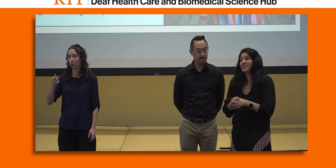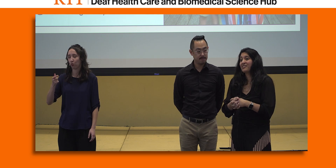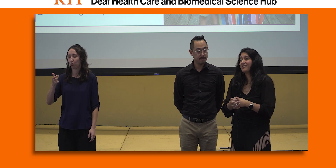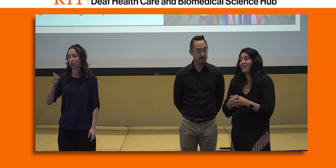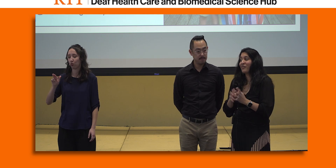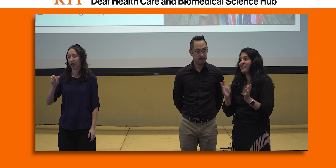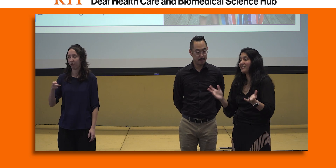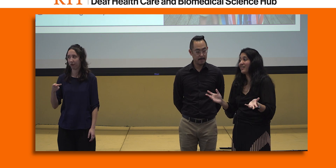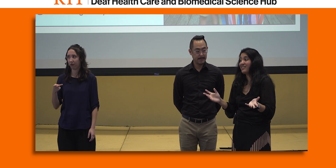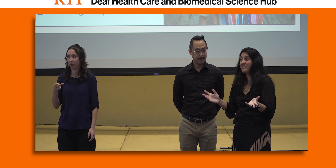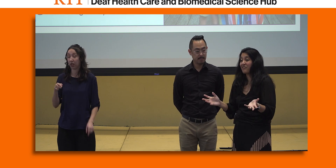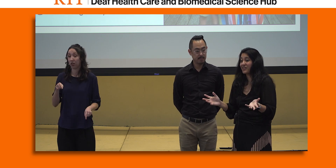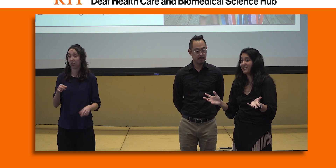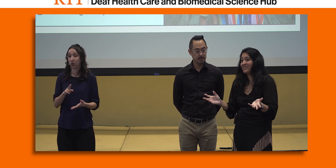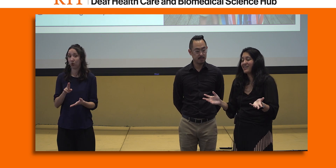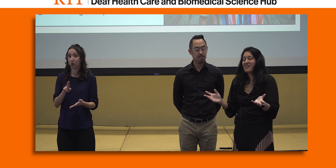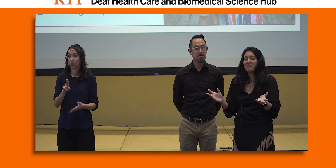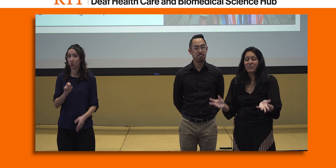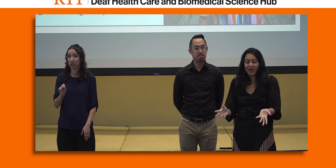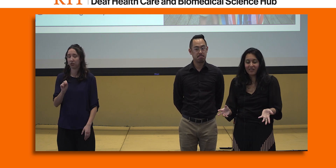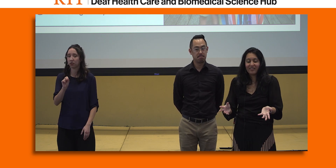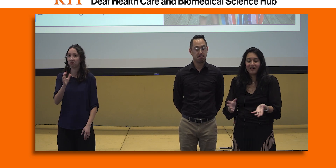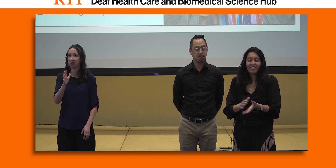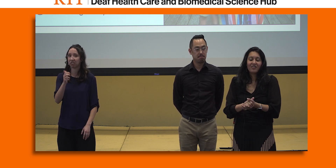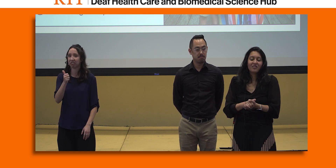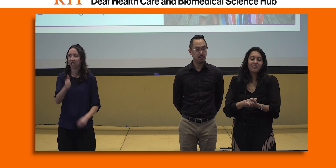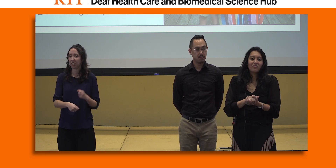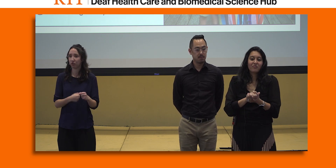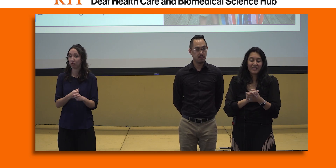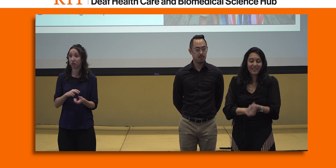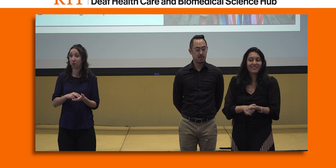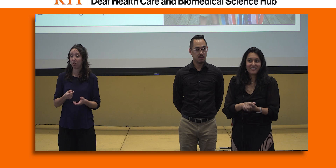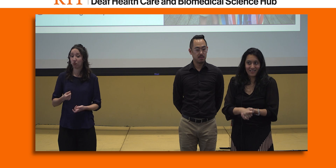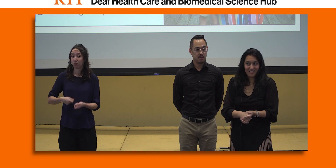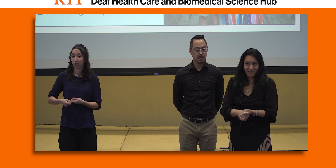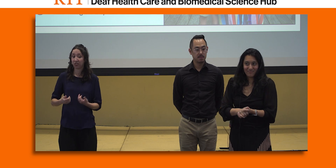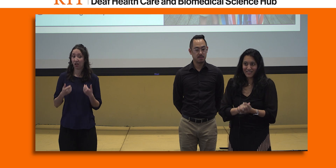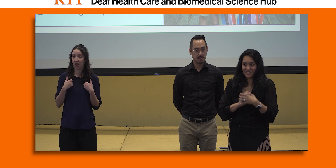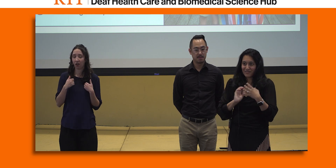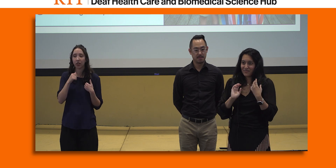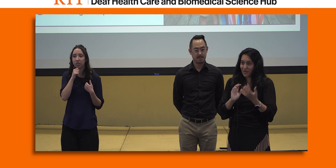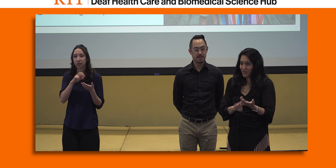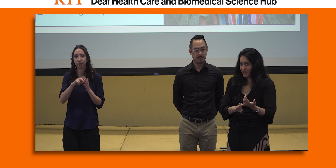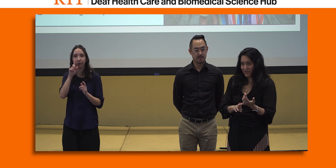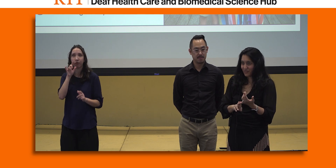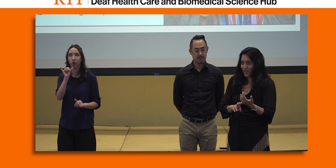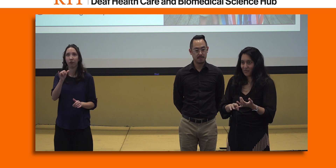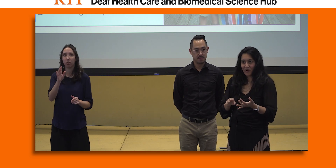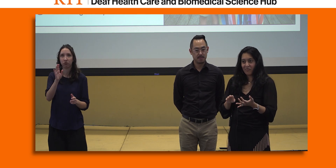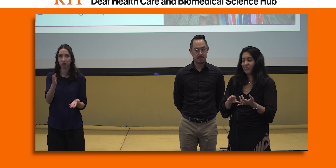So, it's not indefinite, but with that said, with very close follow-up,